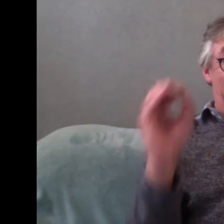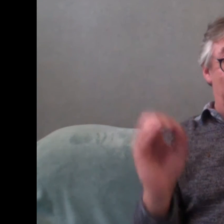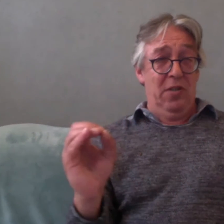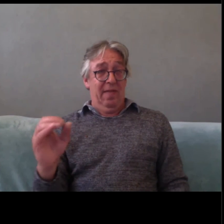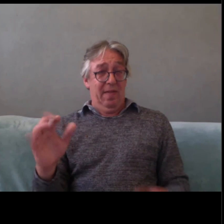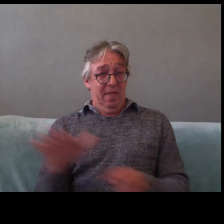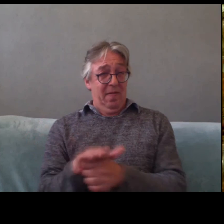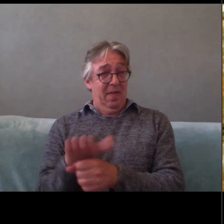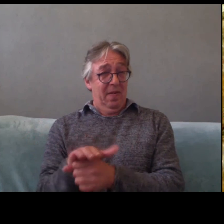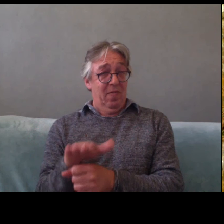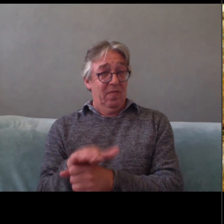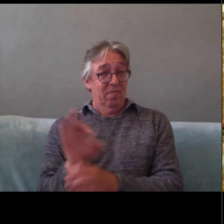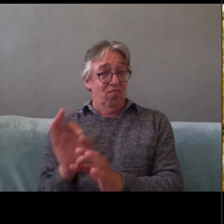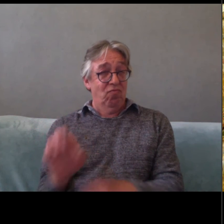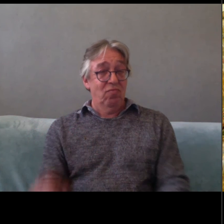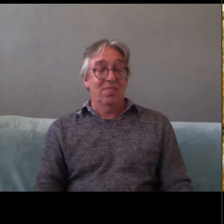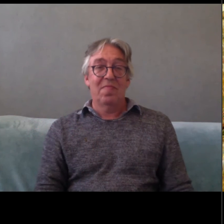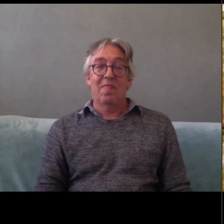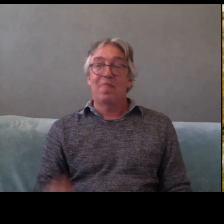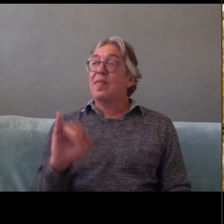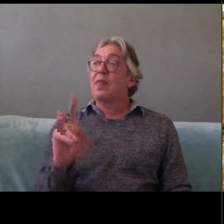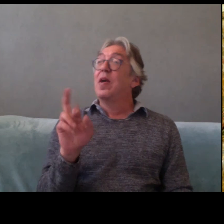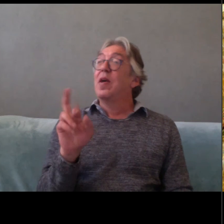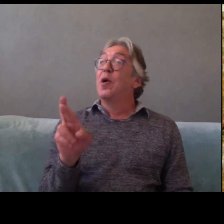Thank you Maria. Gunta, the floor is yours.